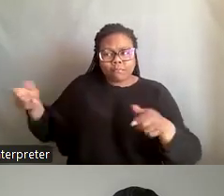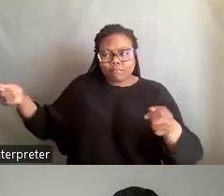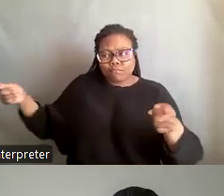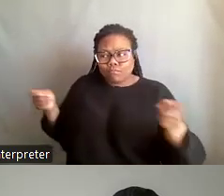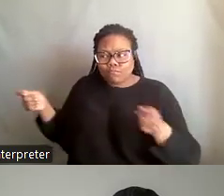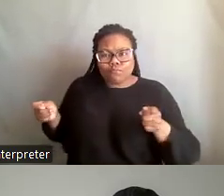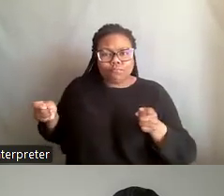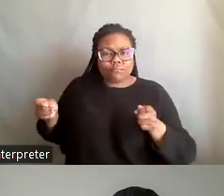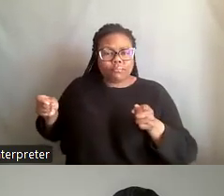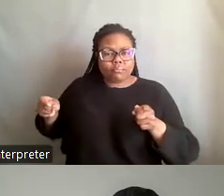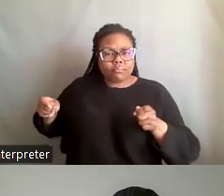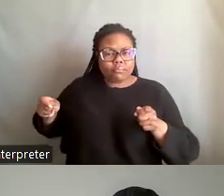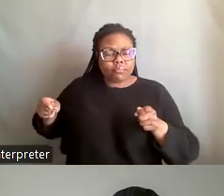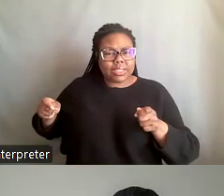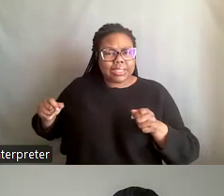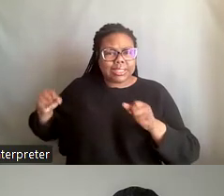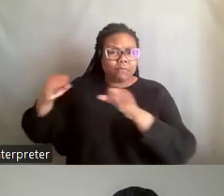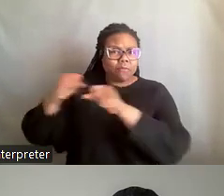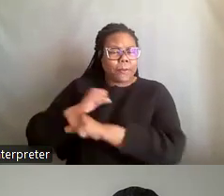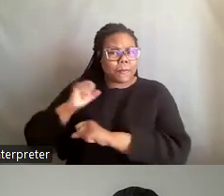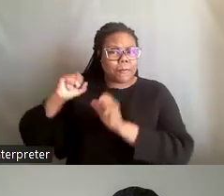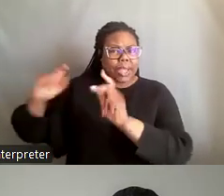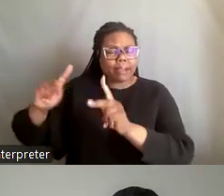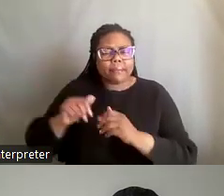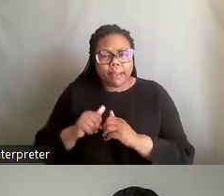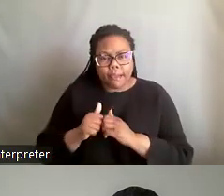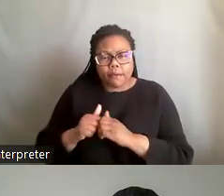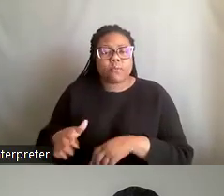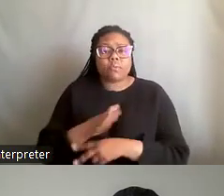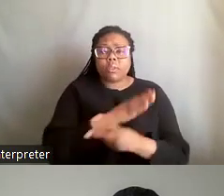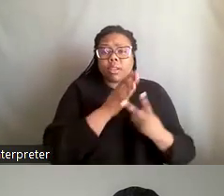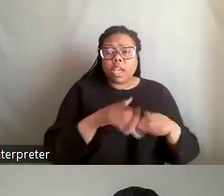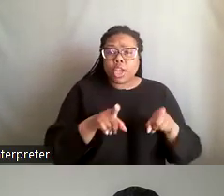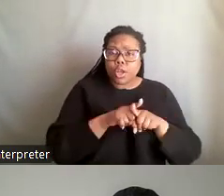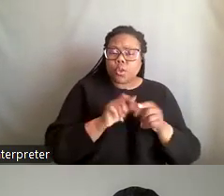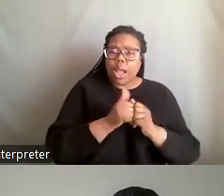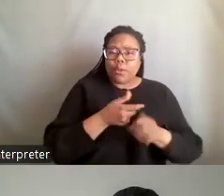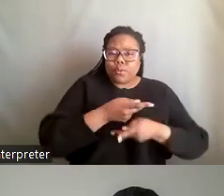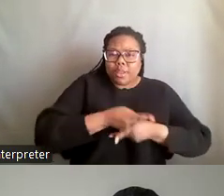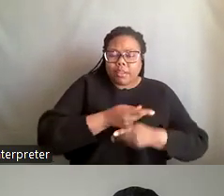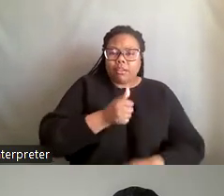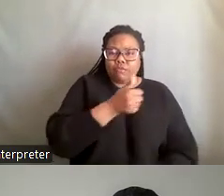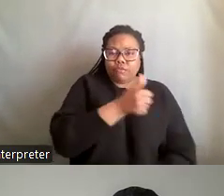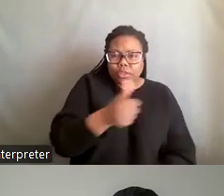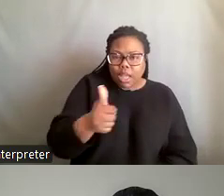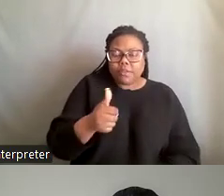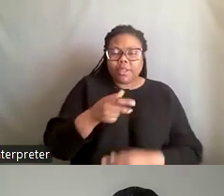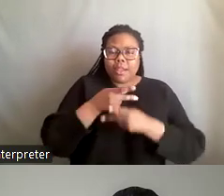around you and how we can build our collective power to fight back. And how do we embody taking care of